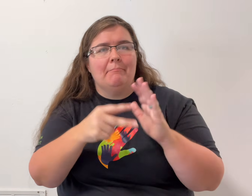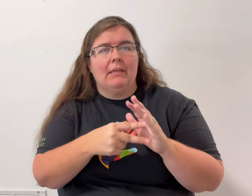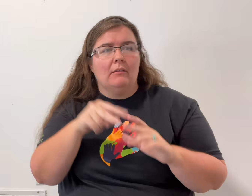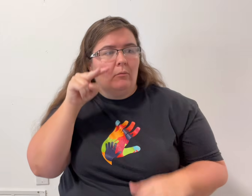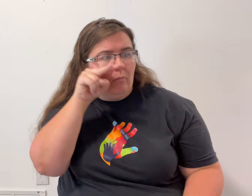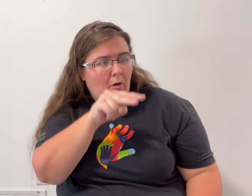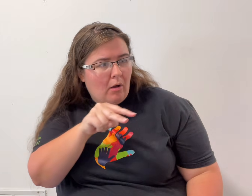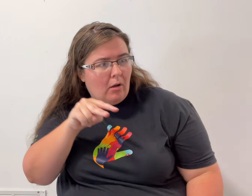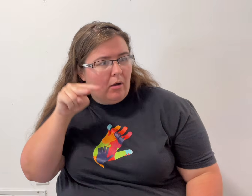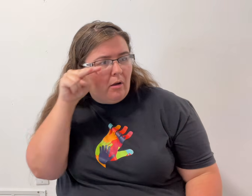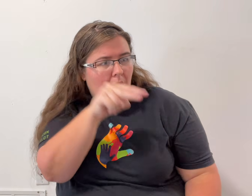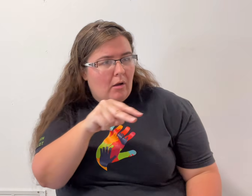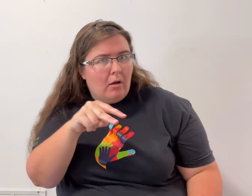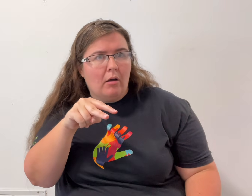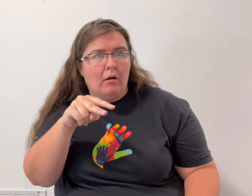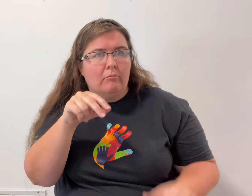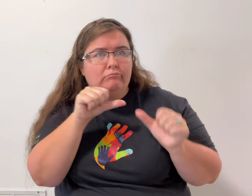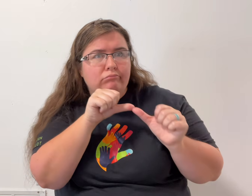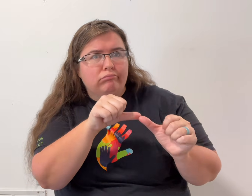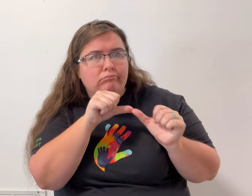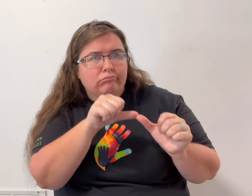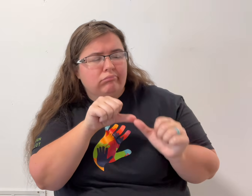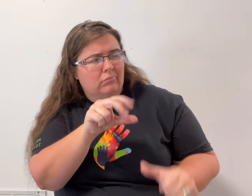meaning she's LOOKING-AT him constantly.